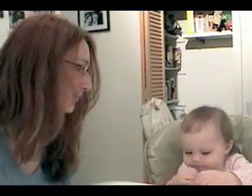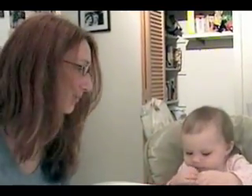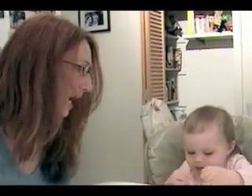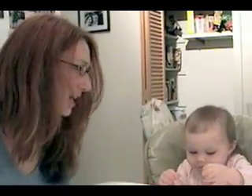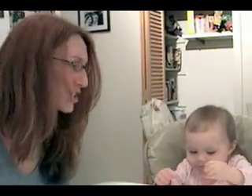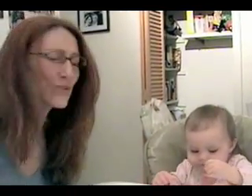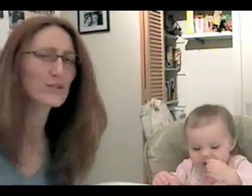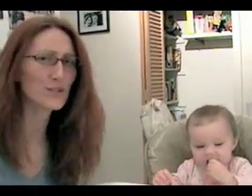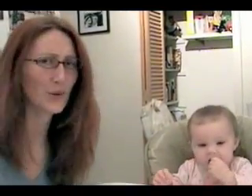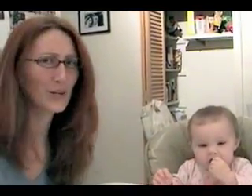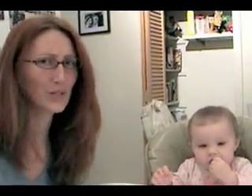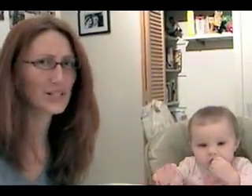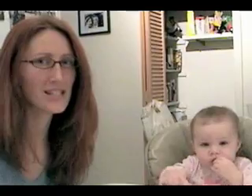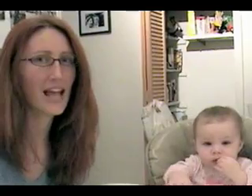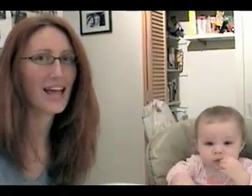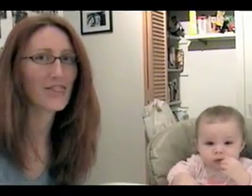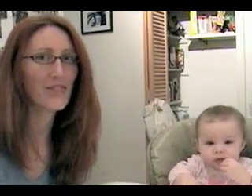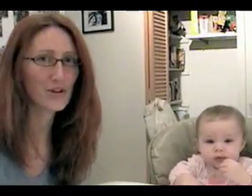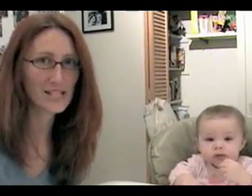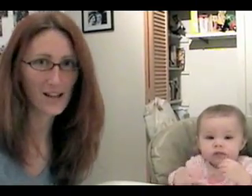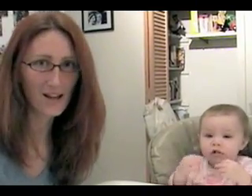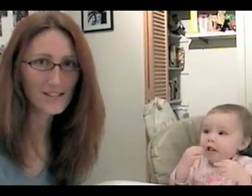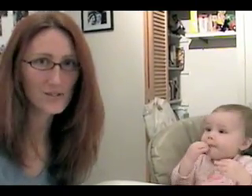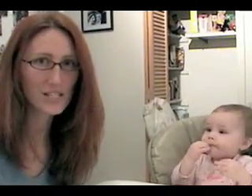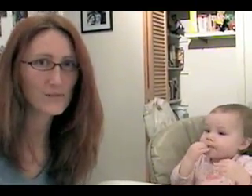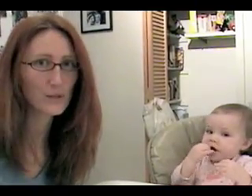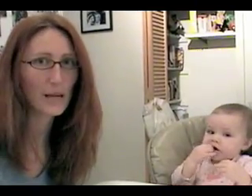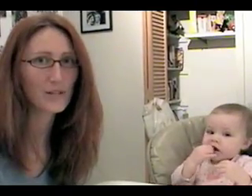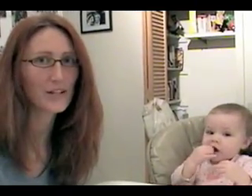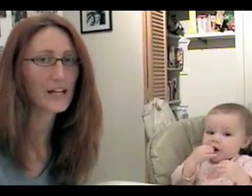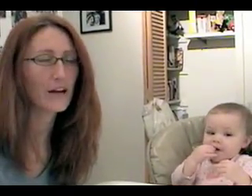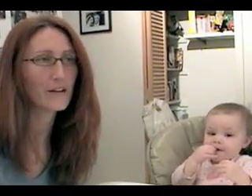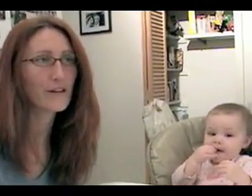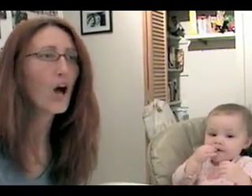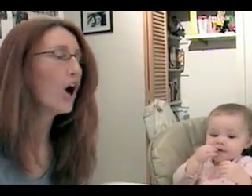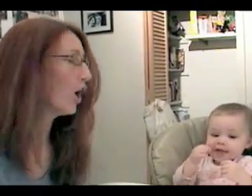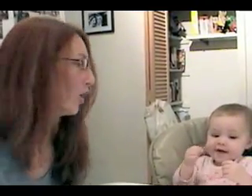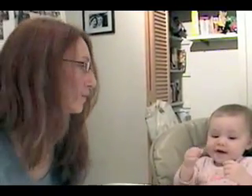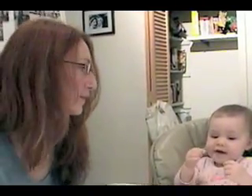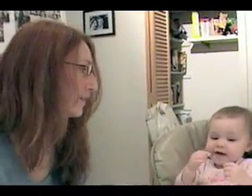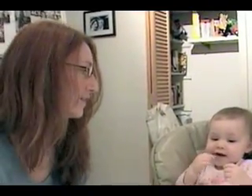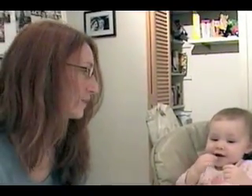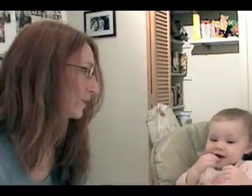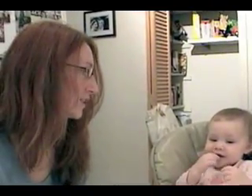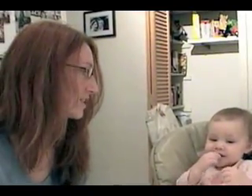She knows over 20 words and 30 signs, so she has a vocabulary of over 50 words.